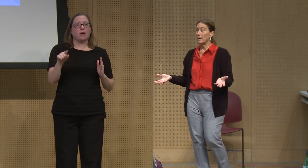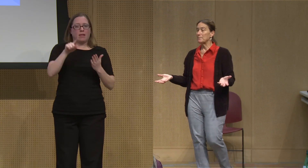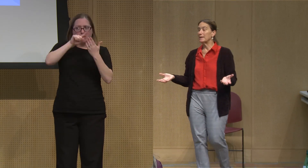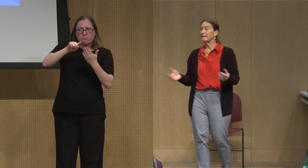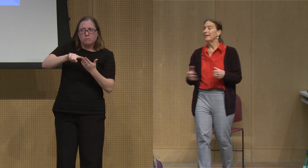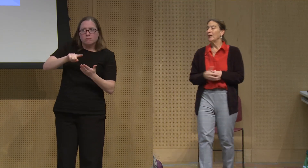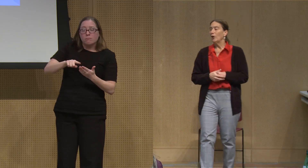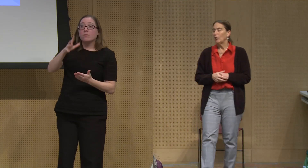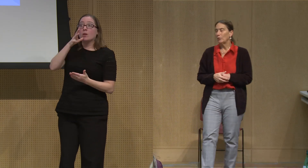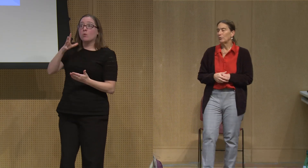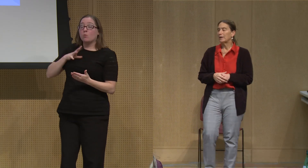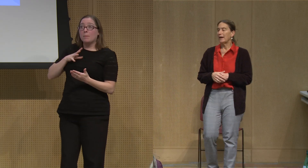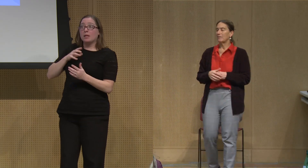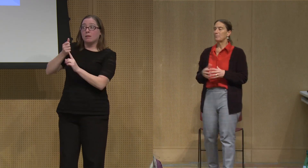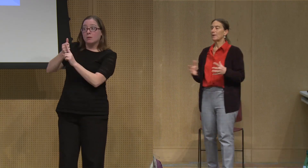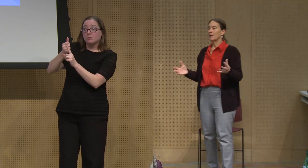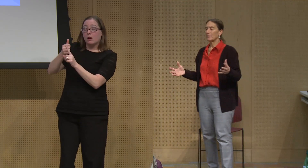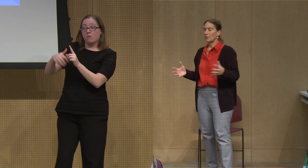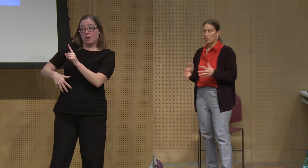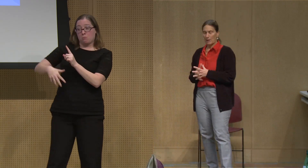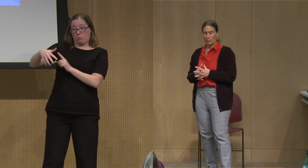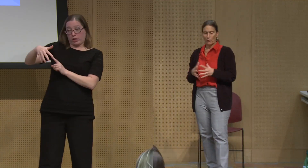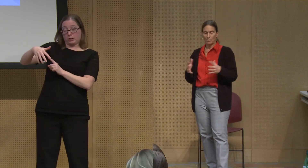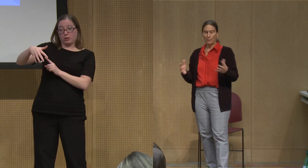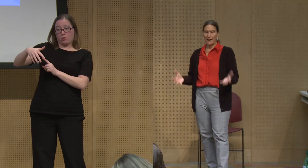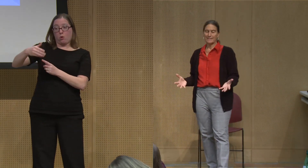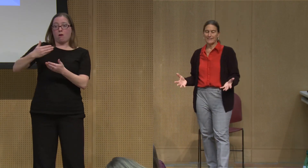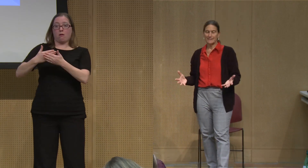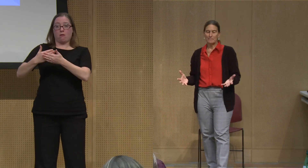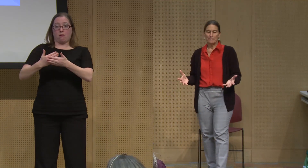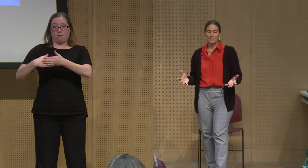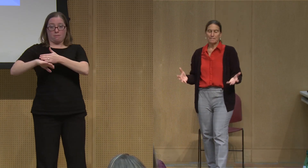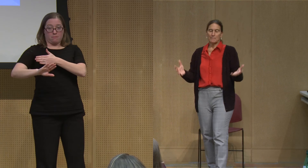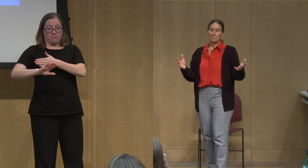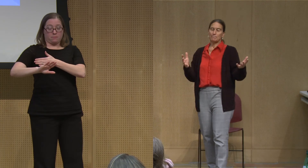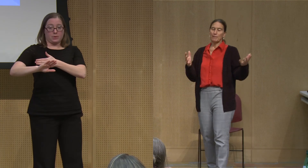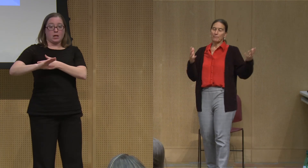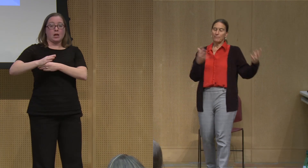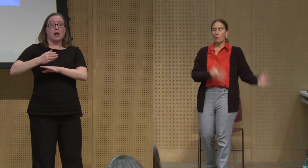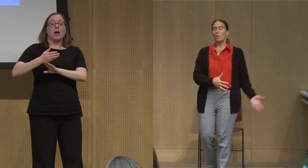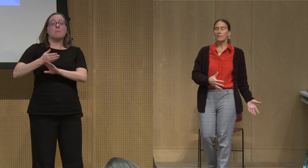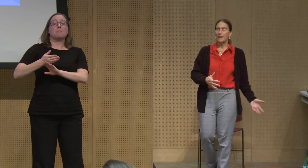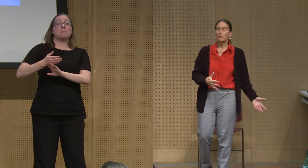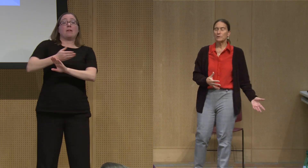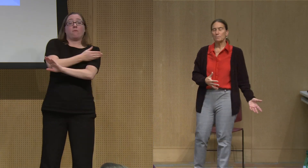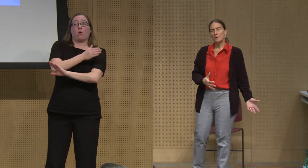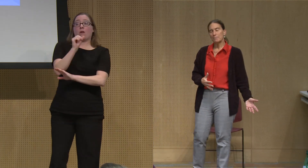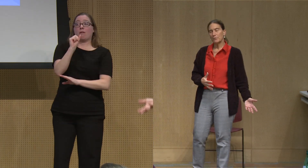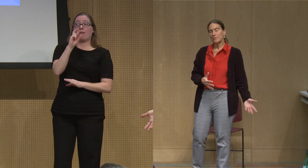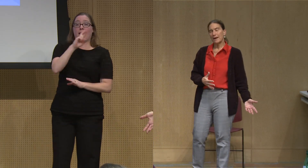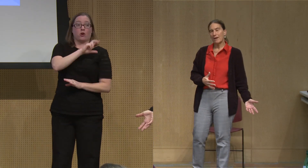WHO GAVE BIRTH AND WHO WERE PREGNANT BEFORE THEY IMPROVED THE AIR QUALITY